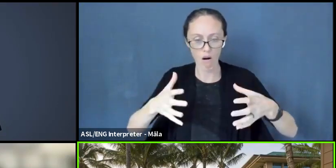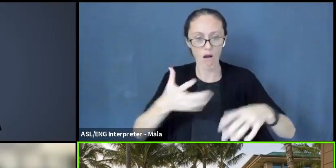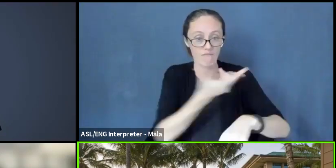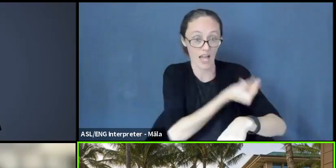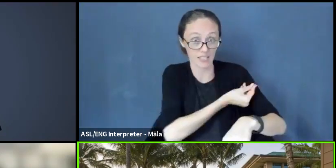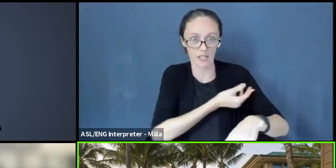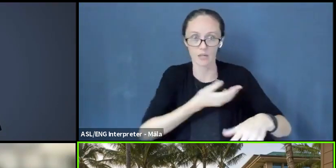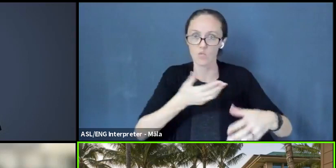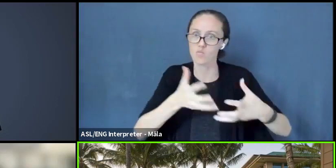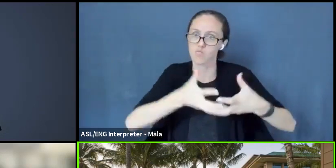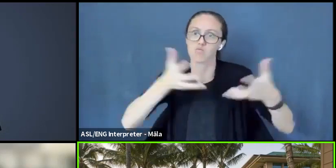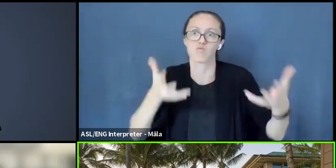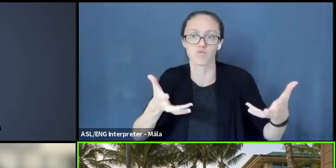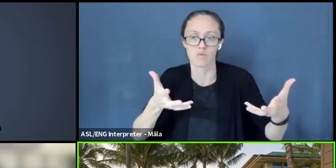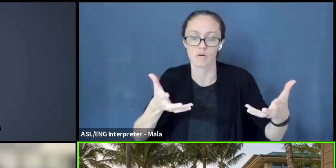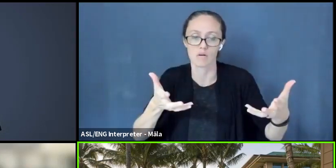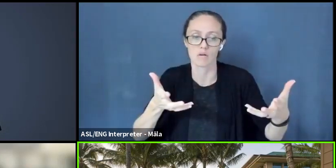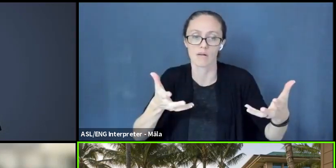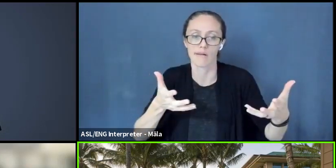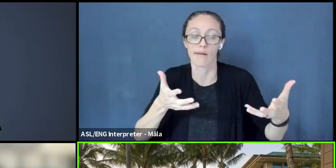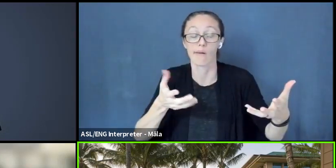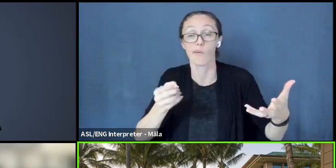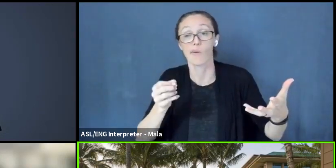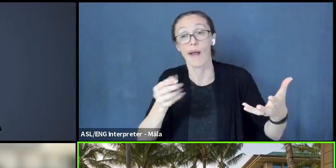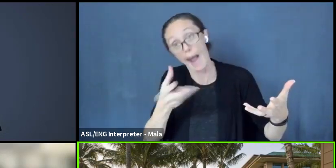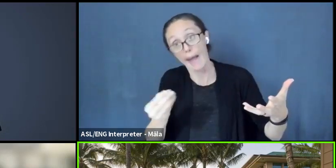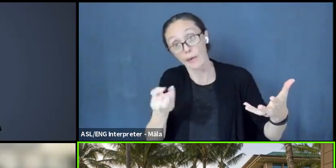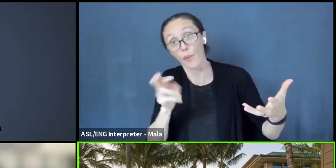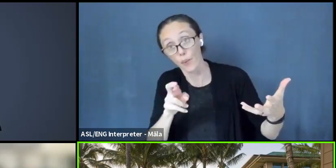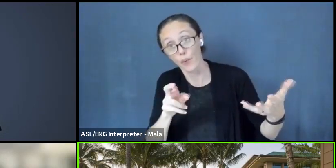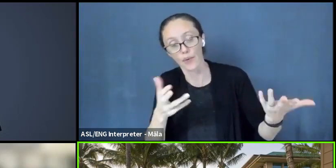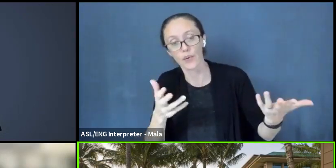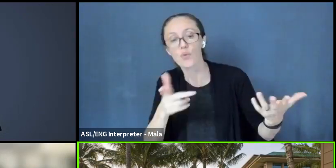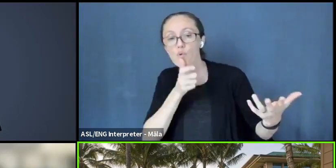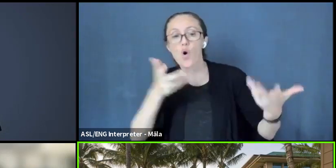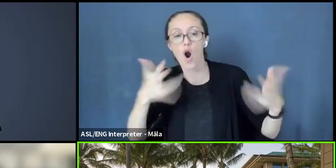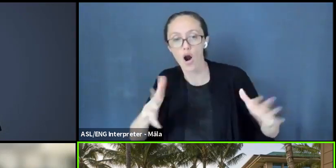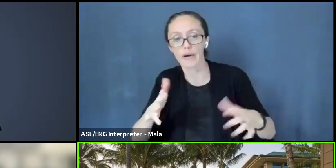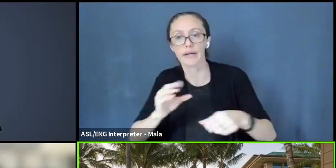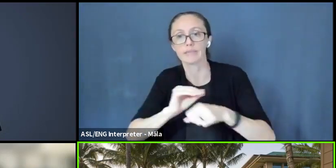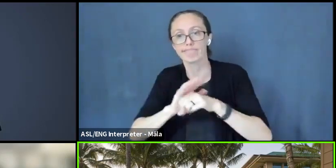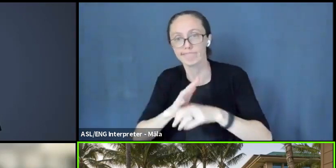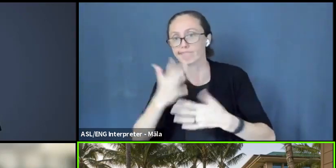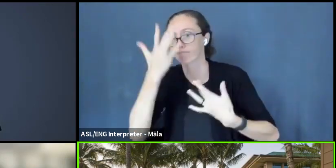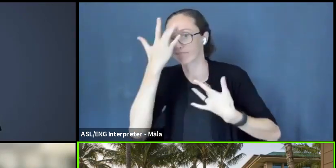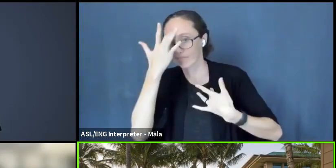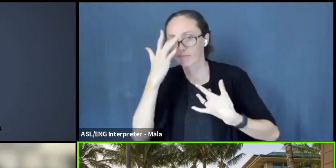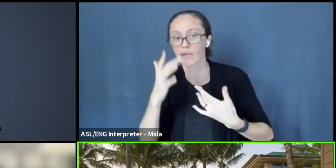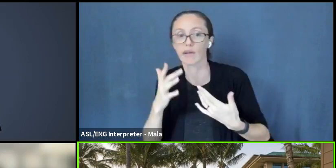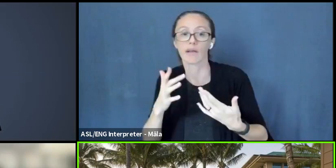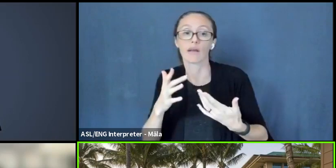or unfortunately got IP effected with the virus, in particular, with the Delta, and